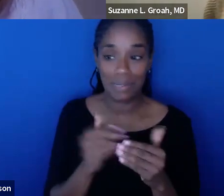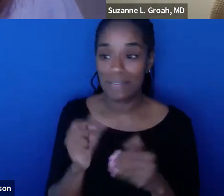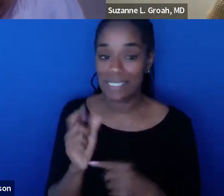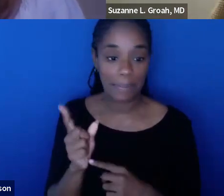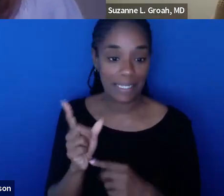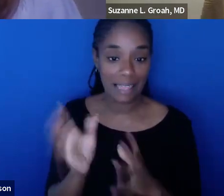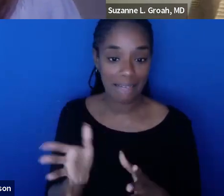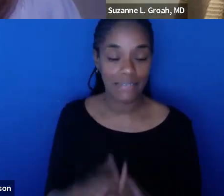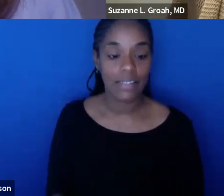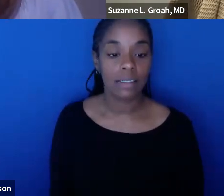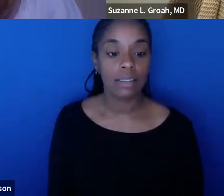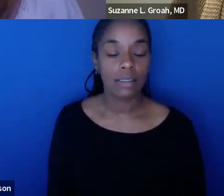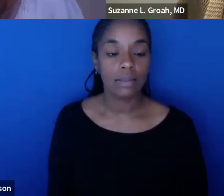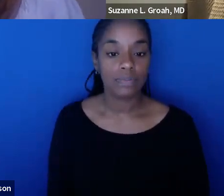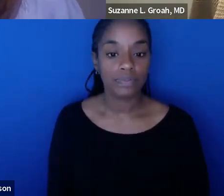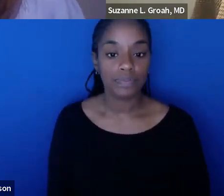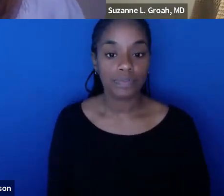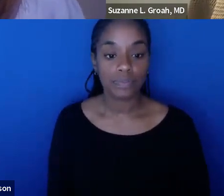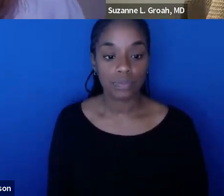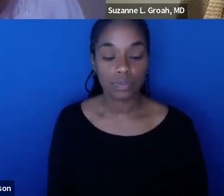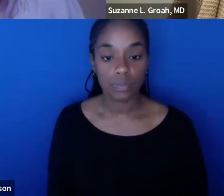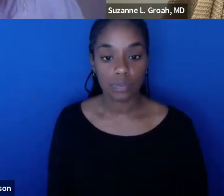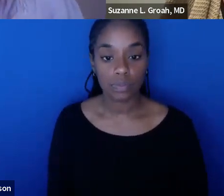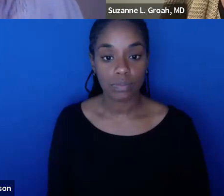But I want to talk more about things that are being developed.